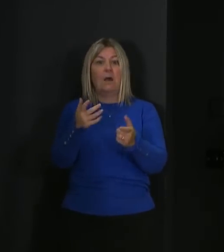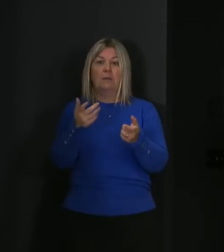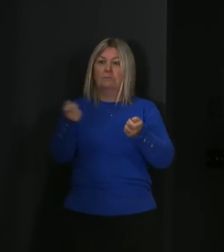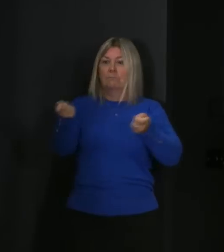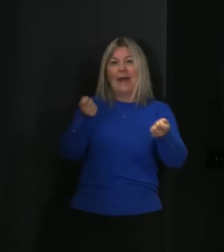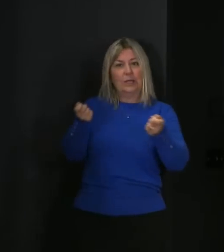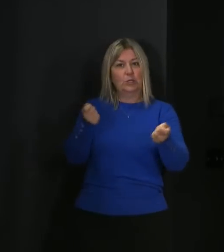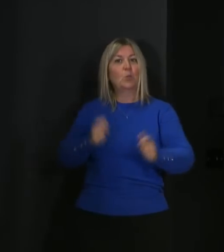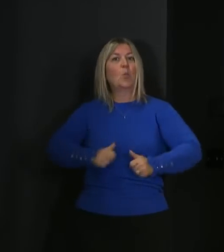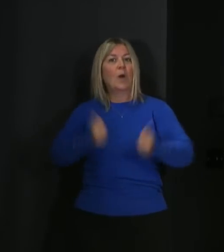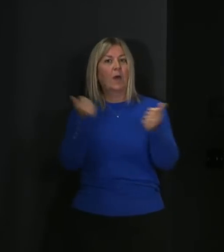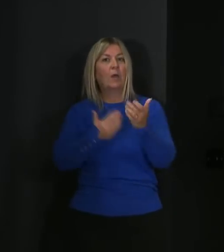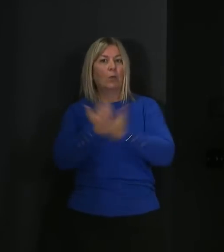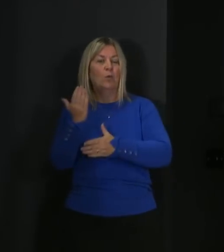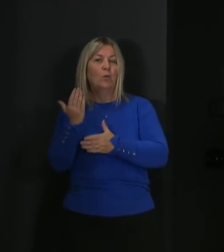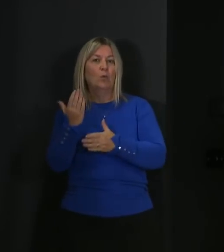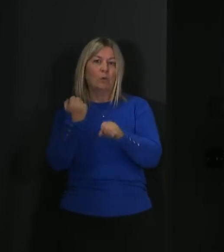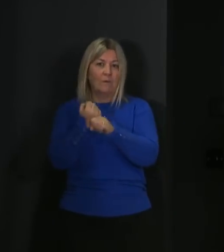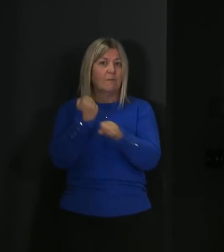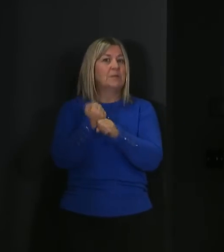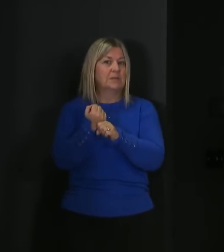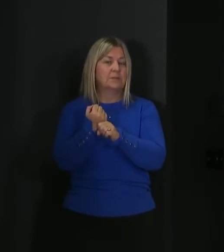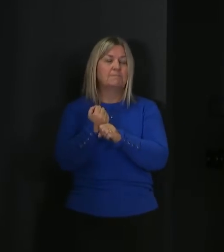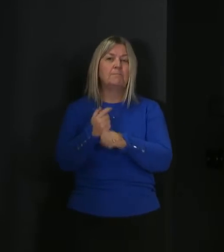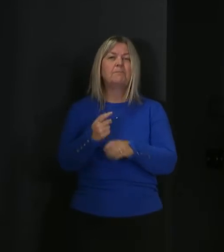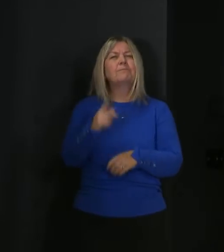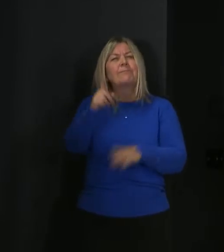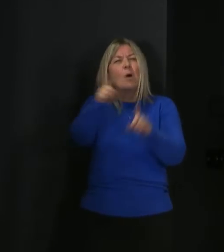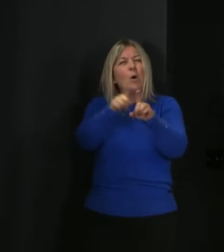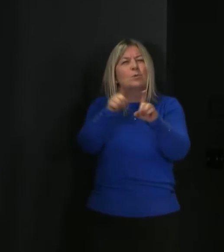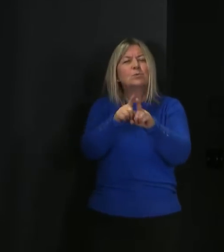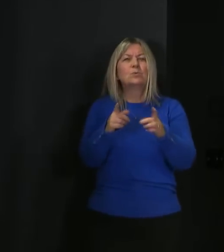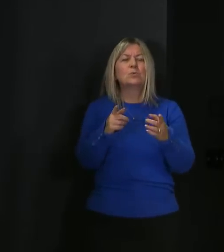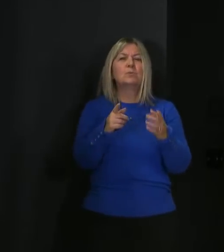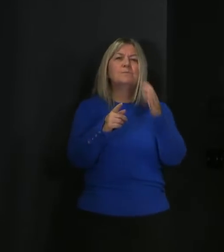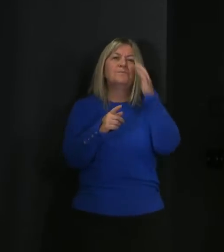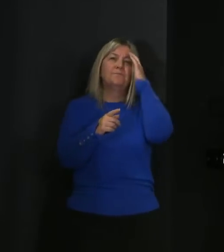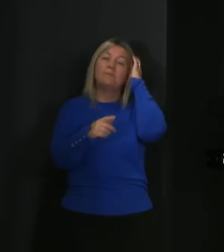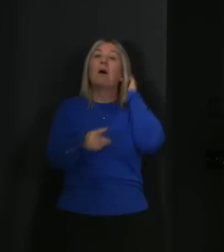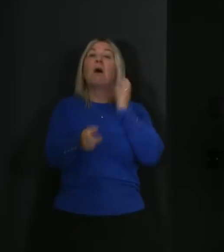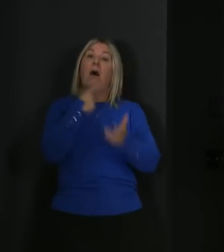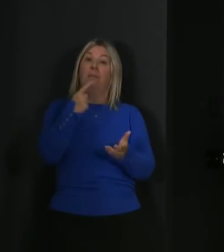very seriously and doing as much as we can. But also just to self-check in all of our portfolios